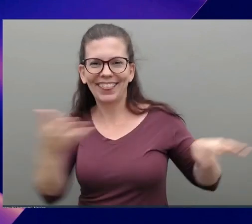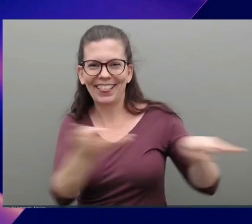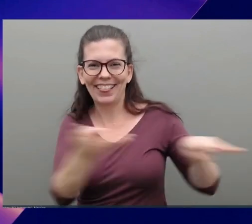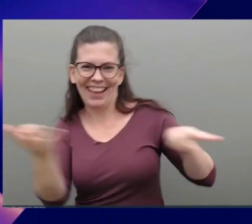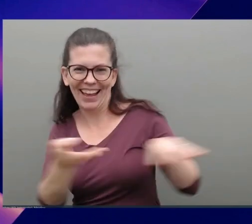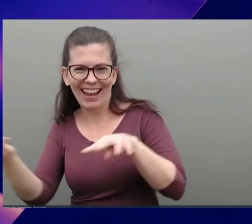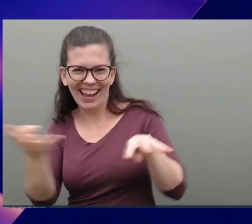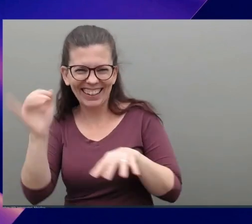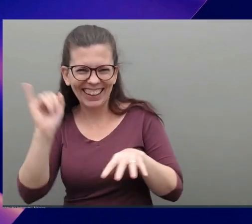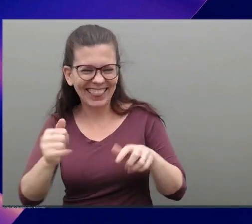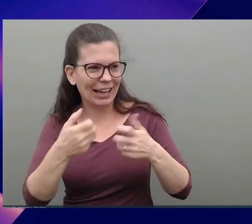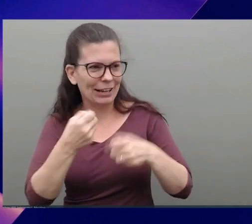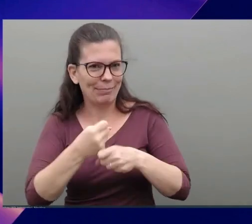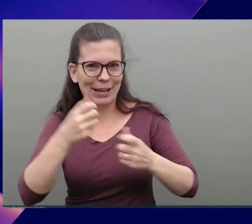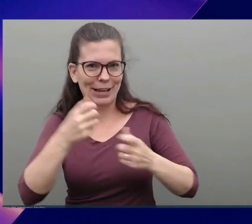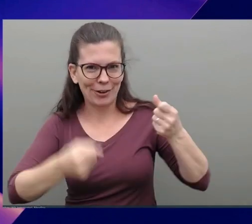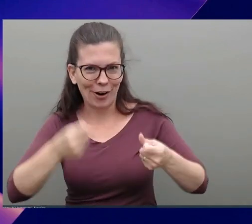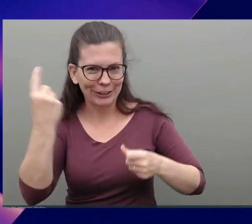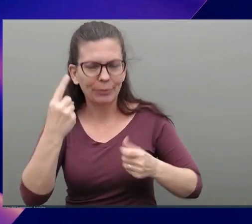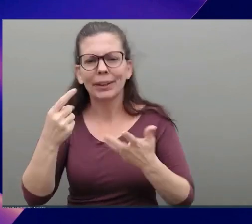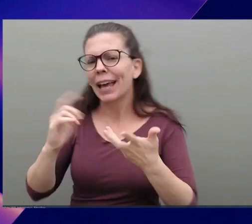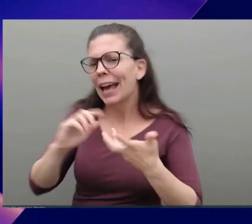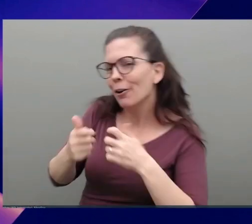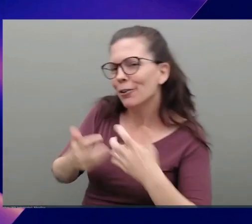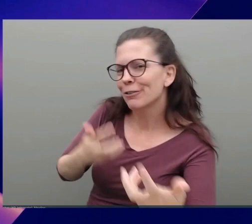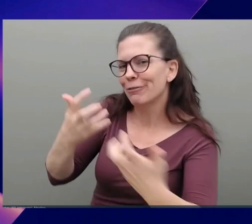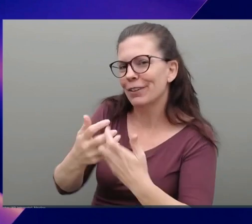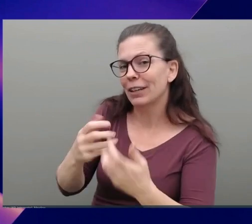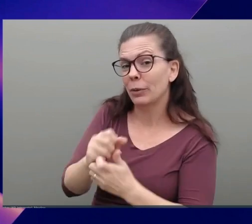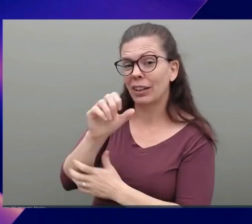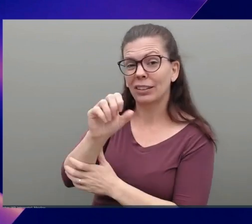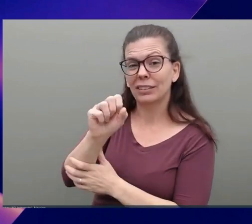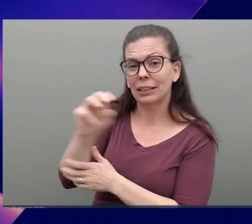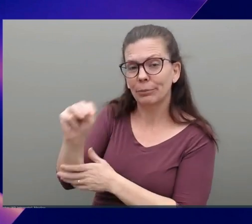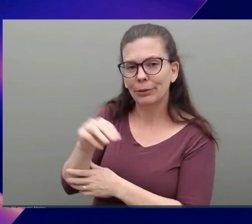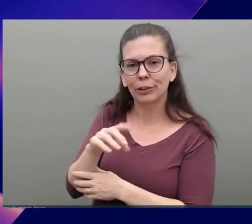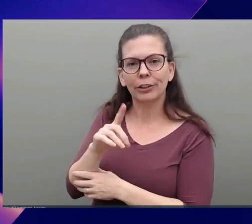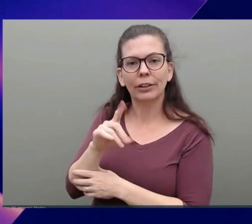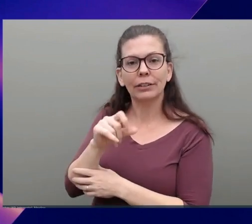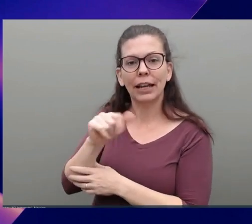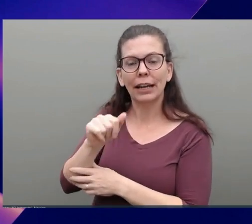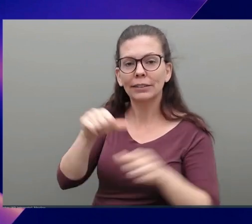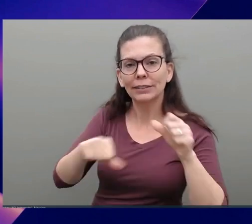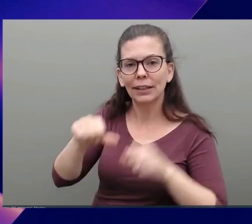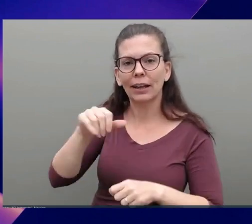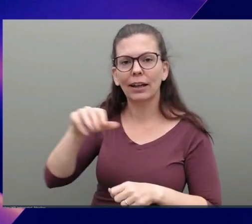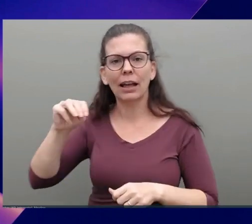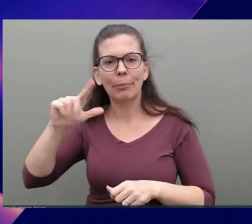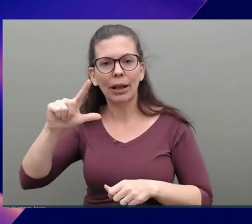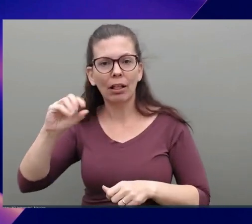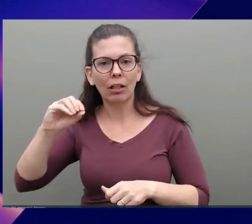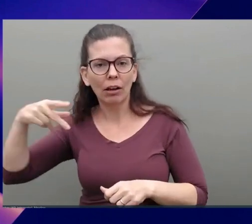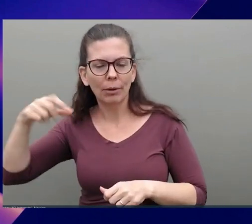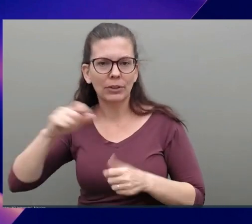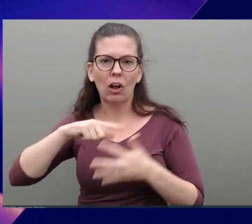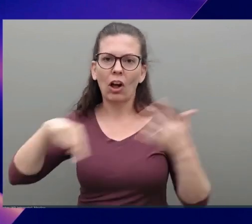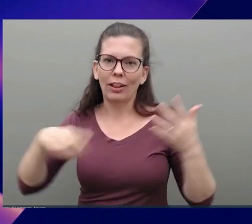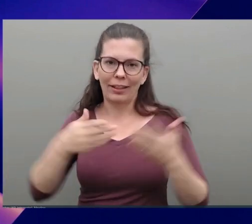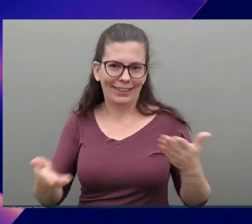So kind of tell us how this fits in with SageMaker, data science, MLOps, all the things. Sure. So to start with,